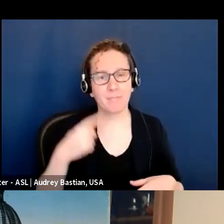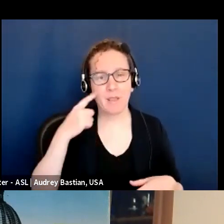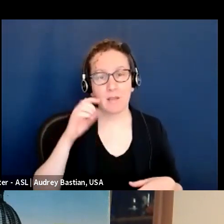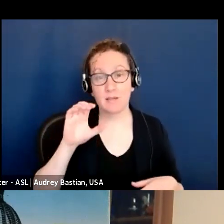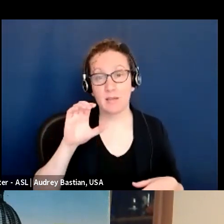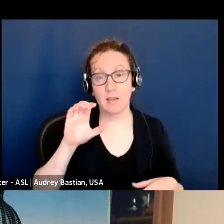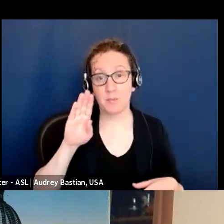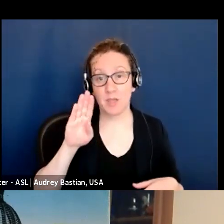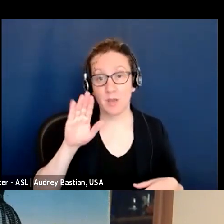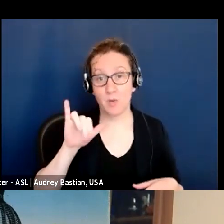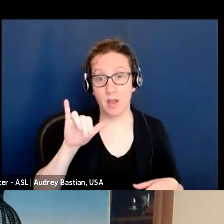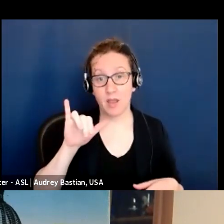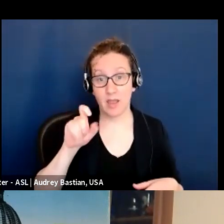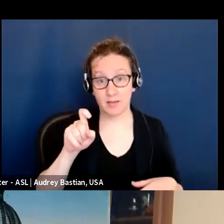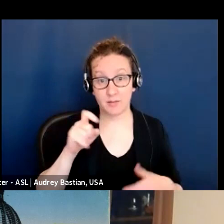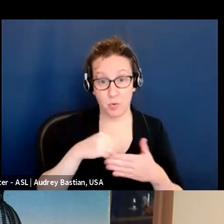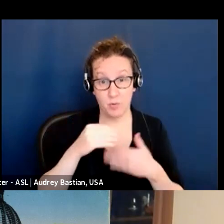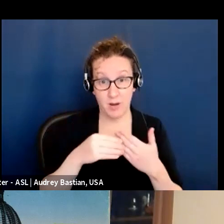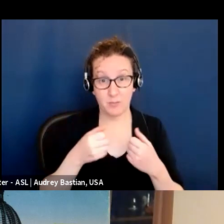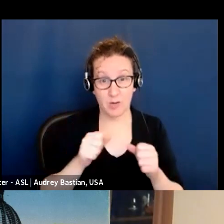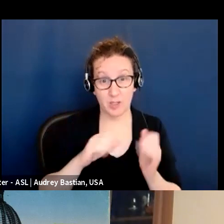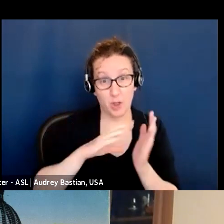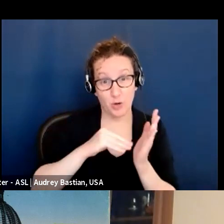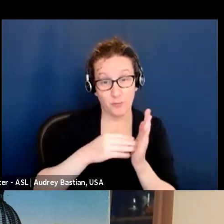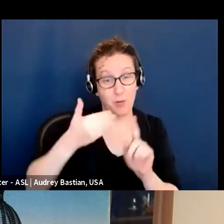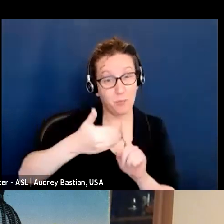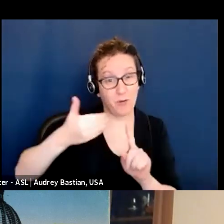program tries to learn from past participants and improve every year.